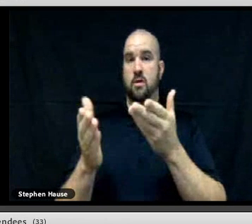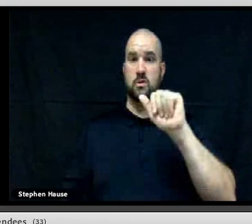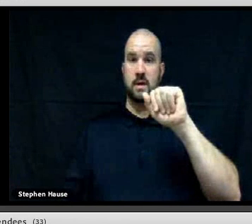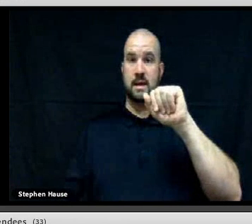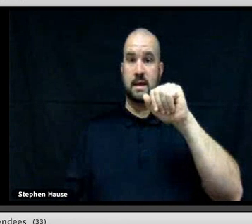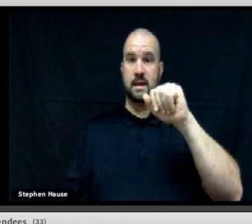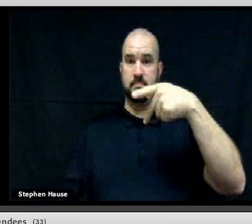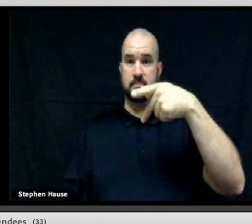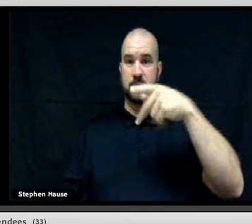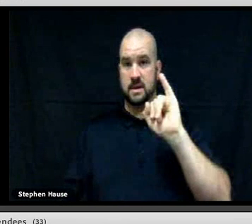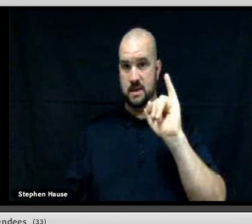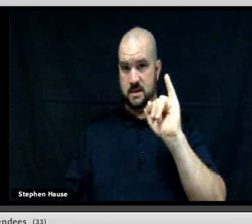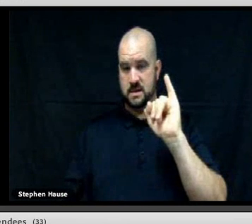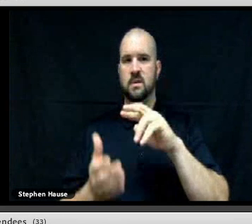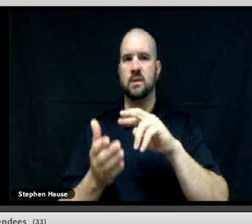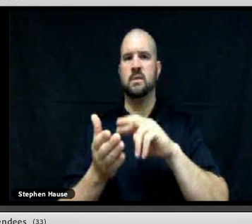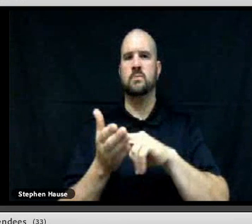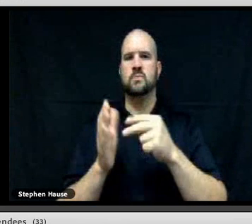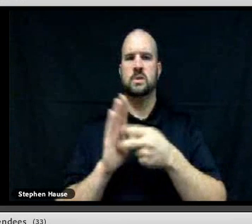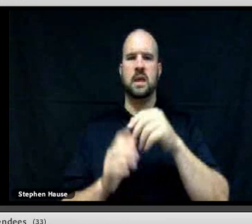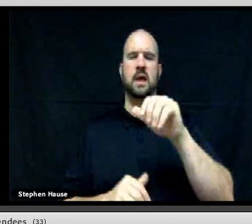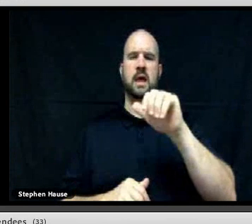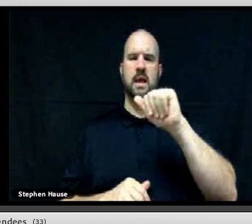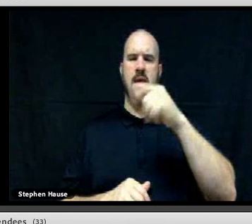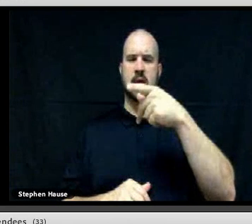which stands for Application Programming Interface.